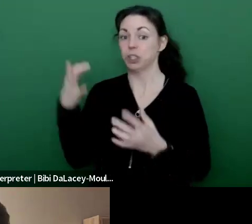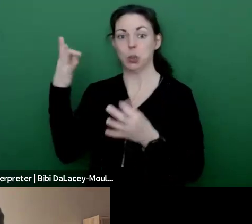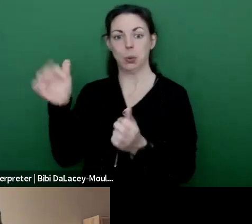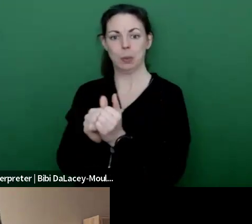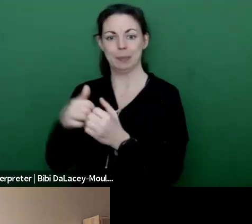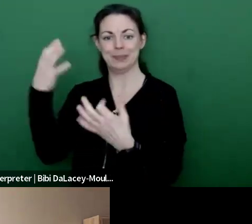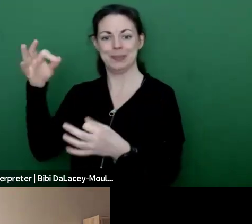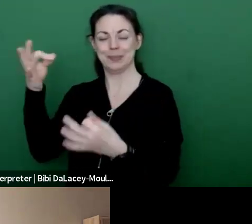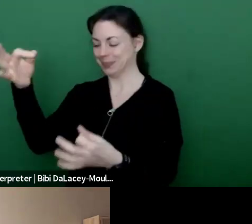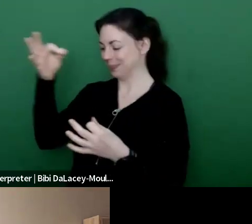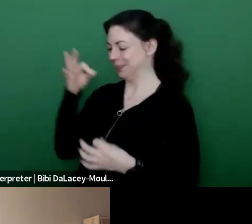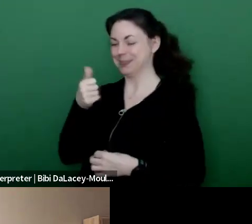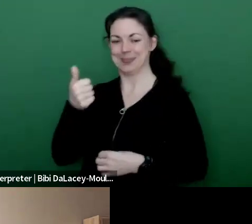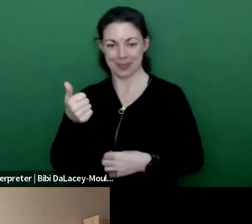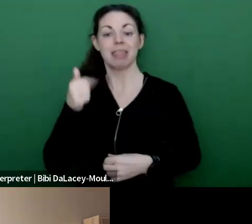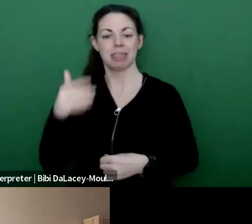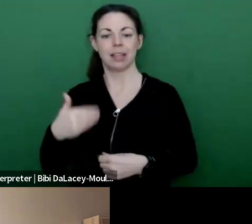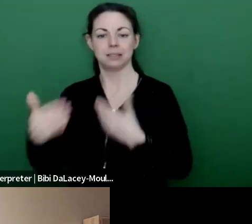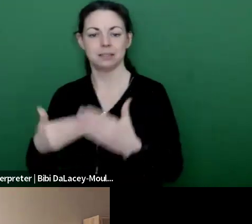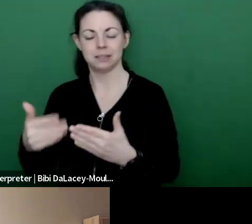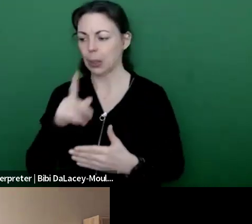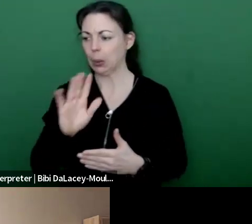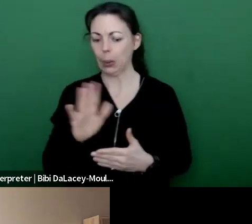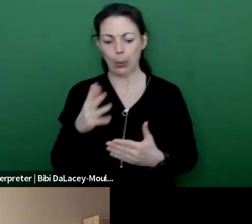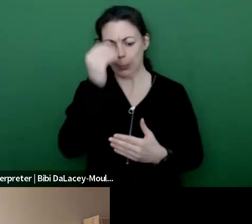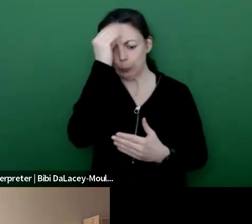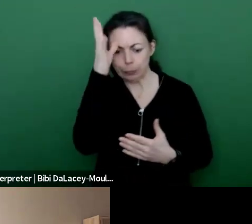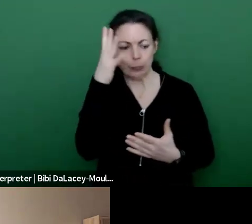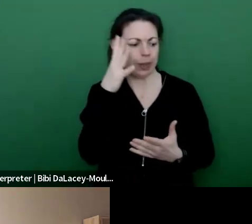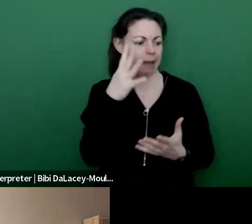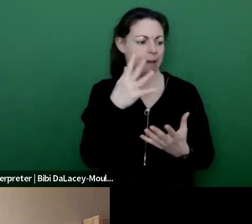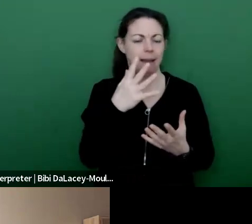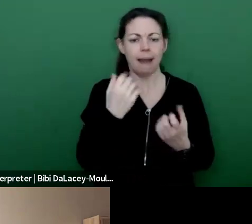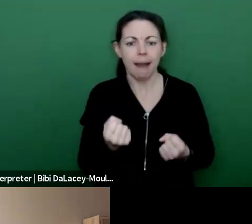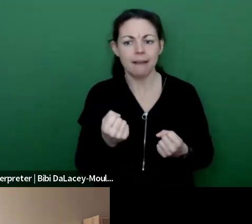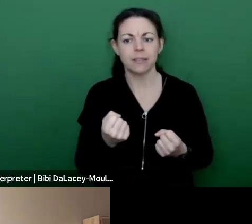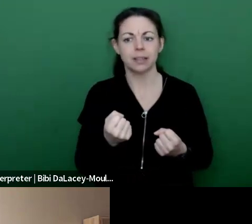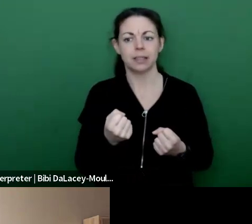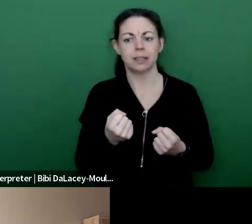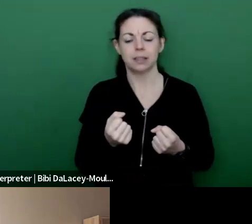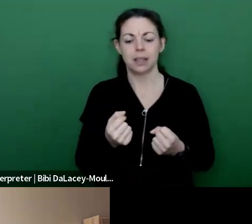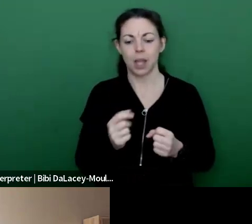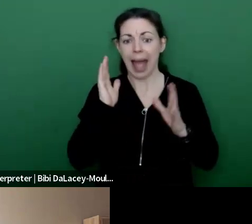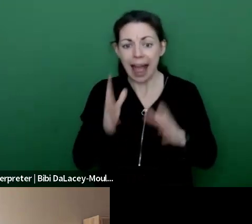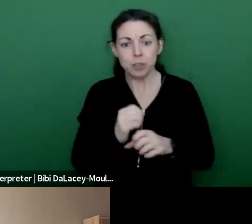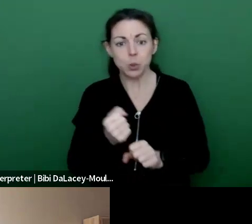when I was in-house as an employee at organizations, that degrees are not required to do many roles. There are some roles where